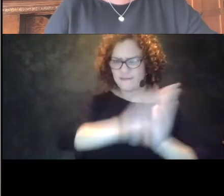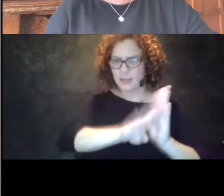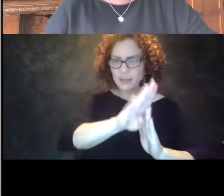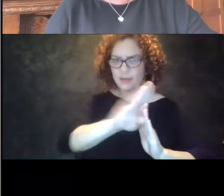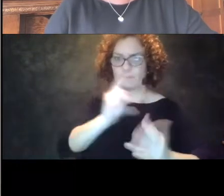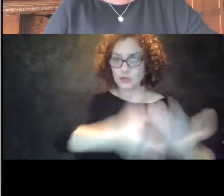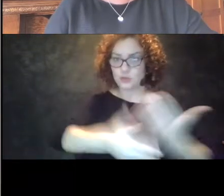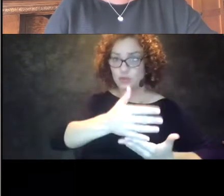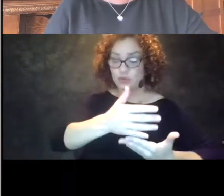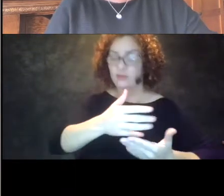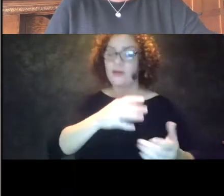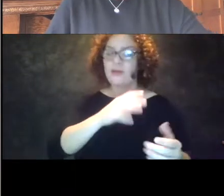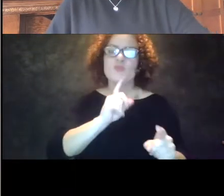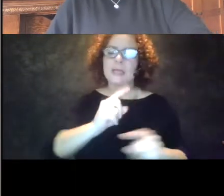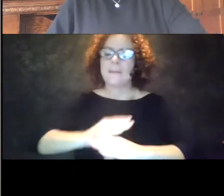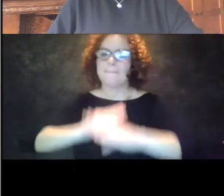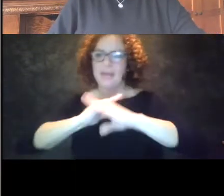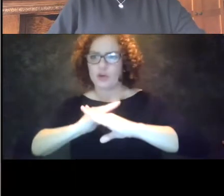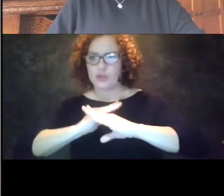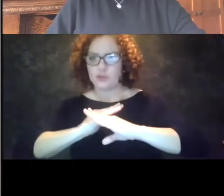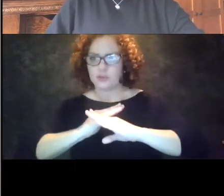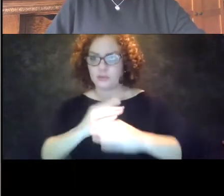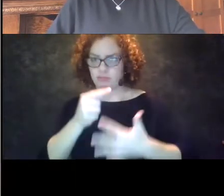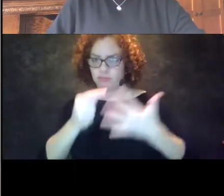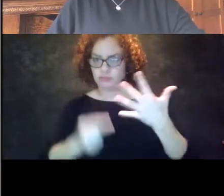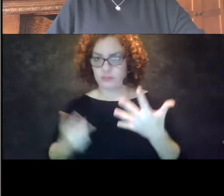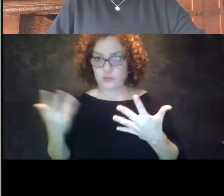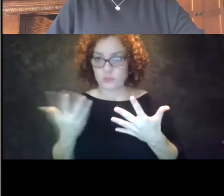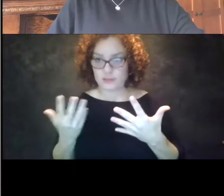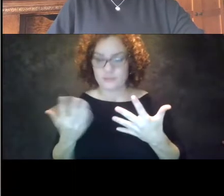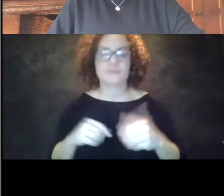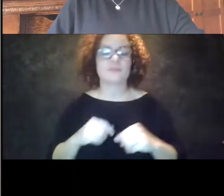things that make it difficult for these relationships to more naturally develop.